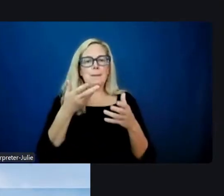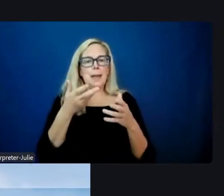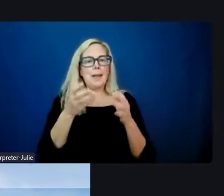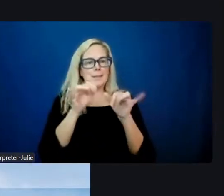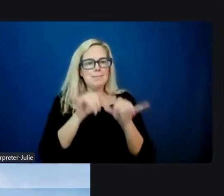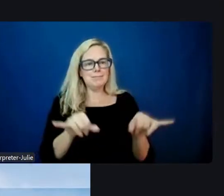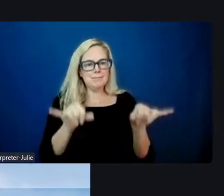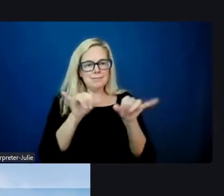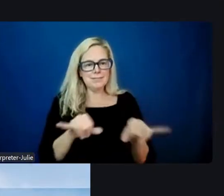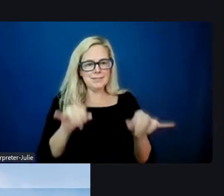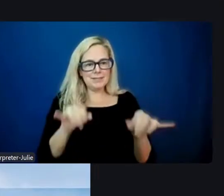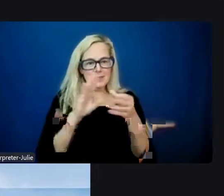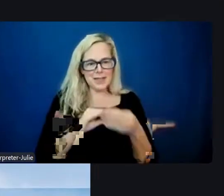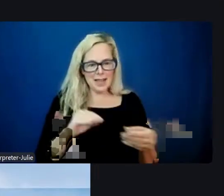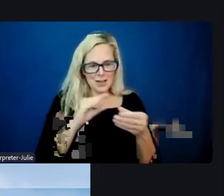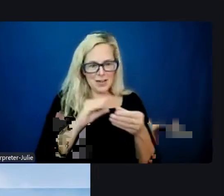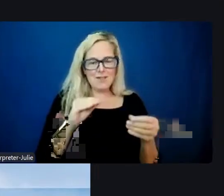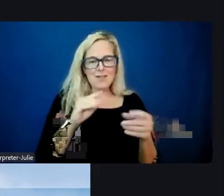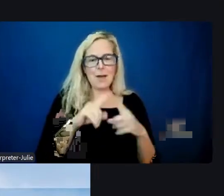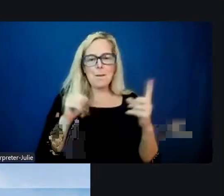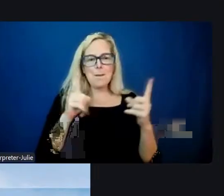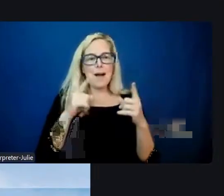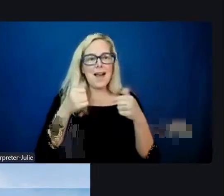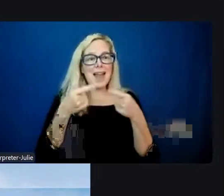then it sees through to other people, right?